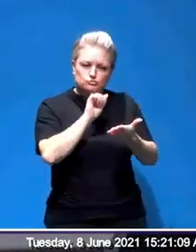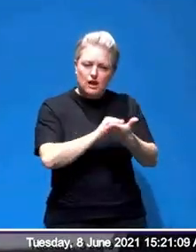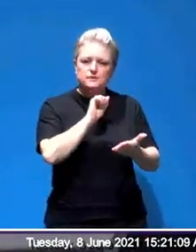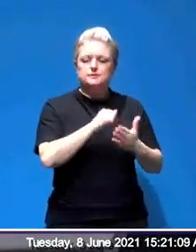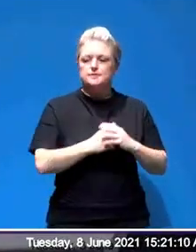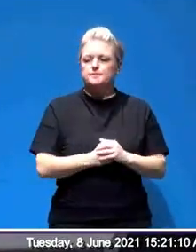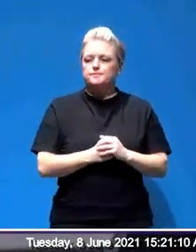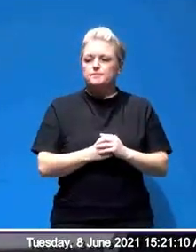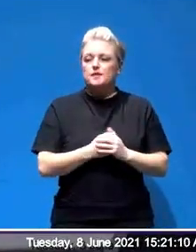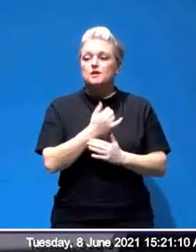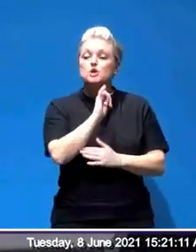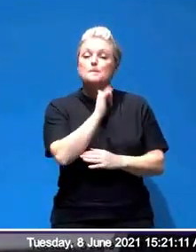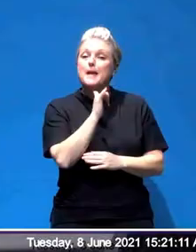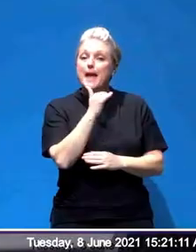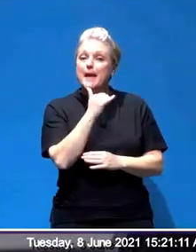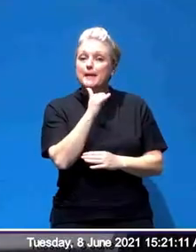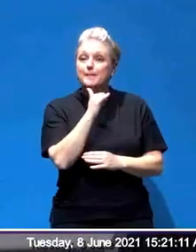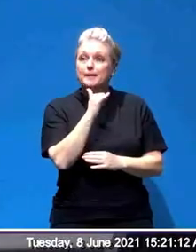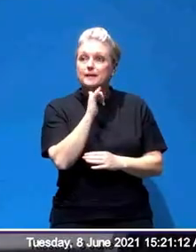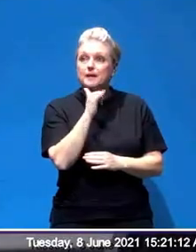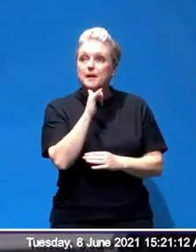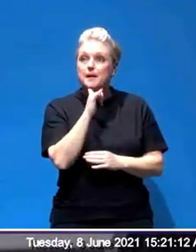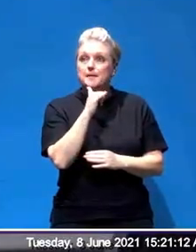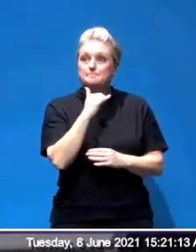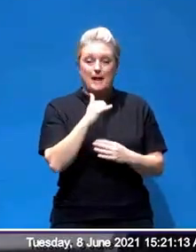might have been two people who had a --- who were biters, if you like, who lived